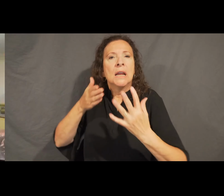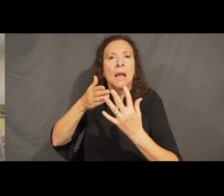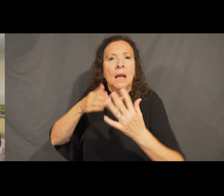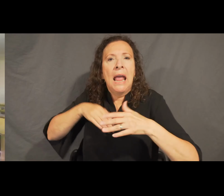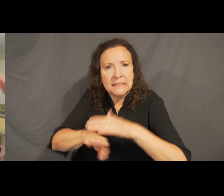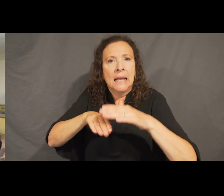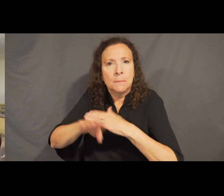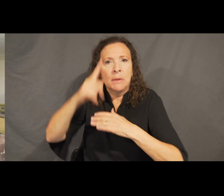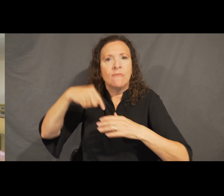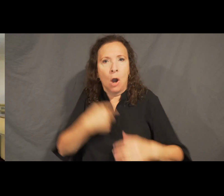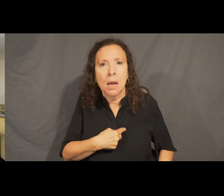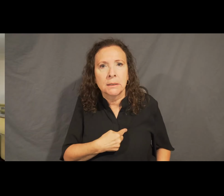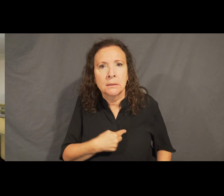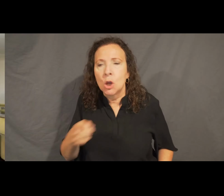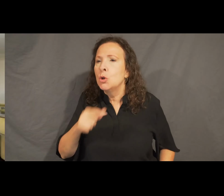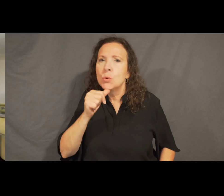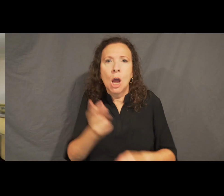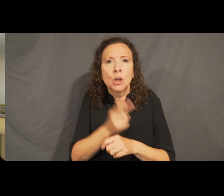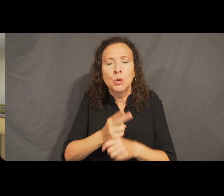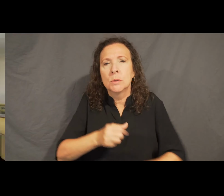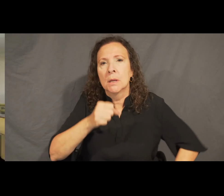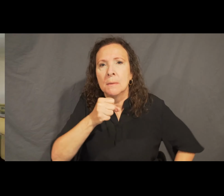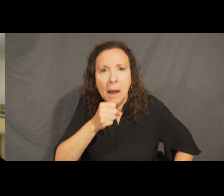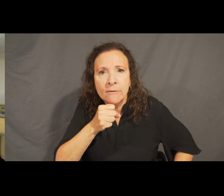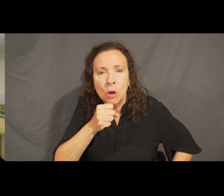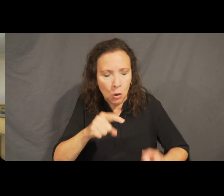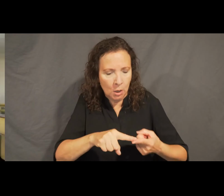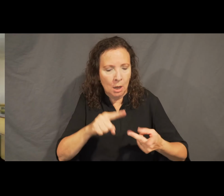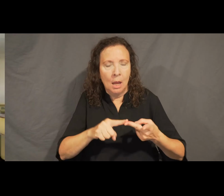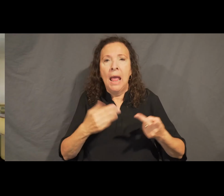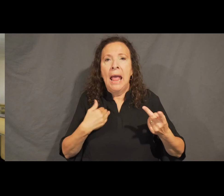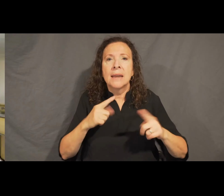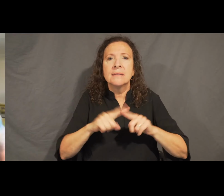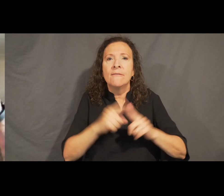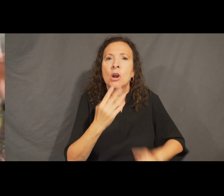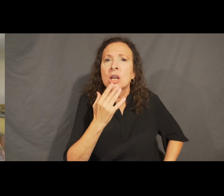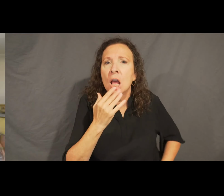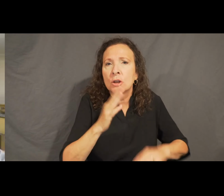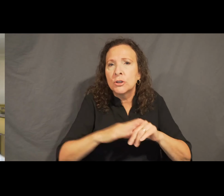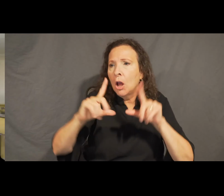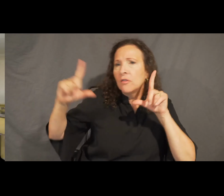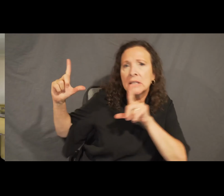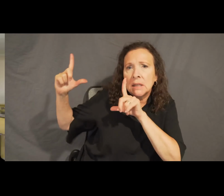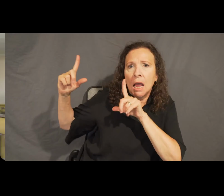There were issues with the colors on the slides. The guy before you did this and the other person did that.